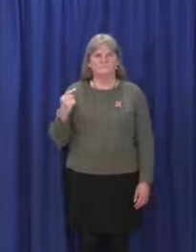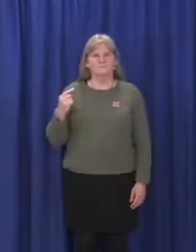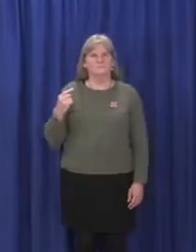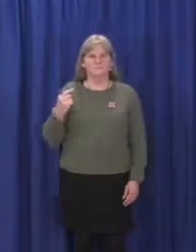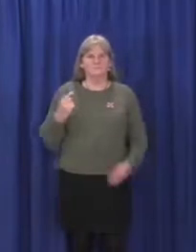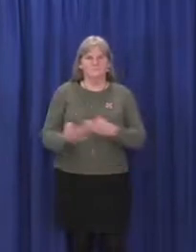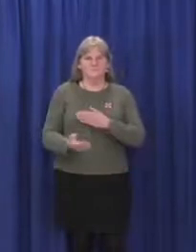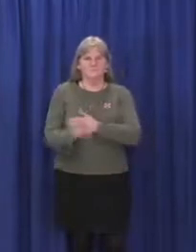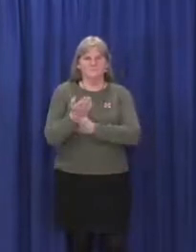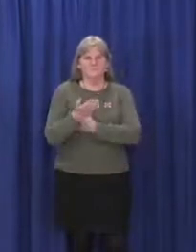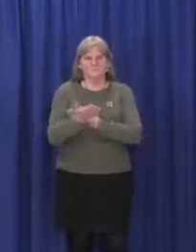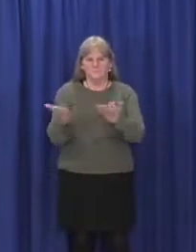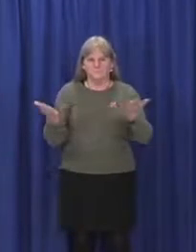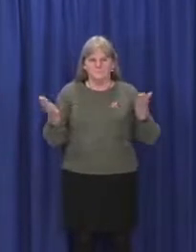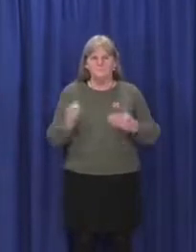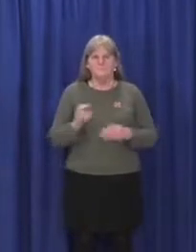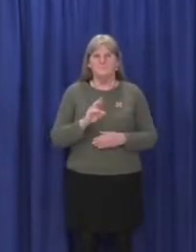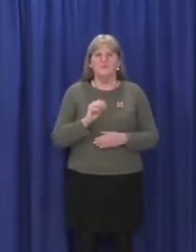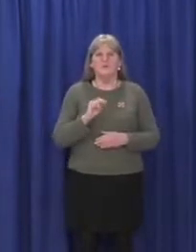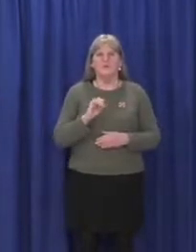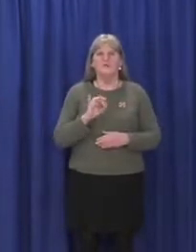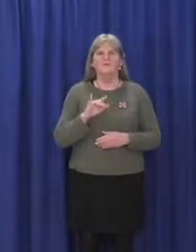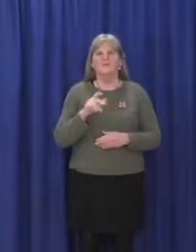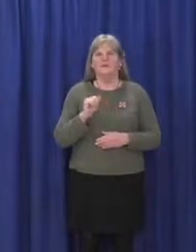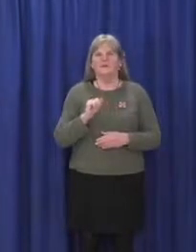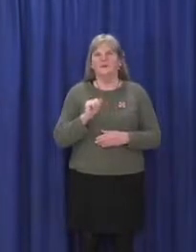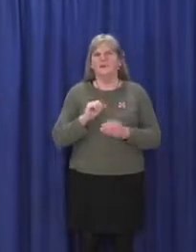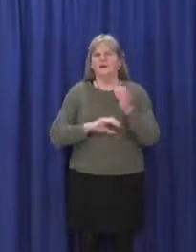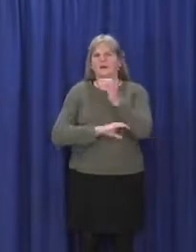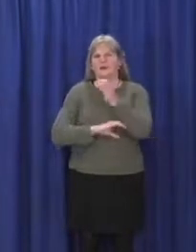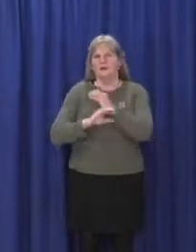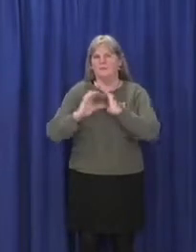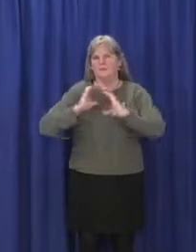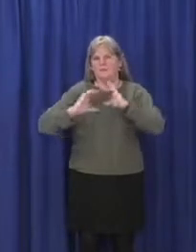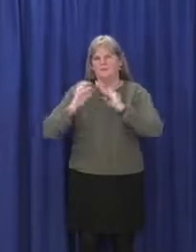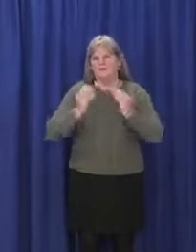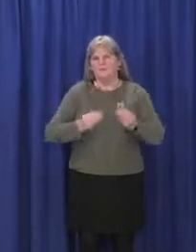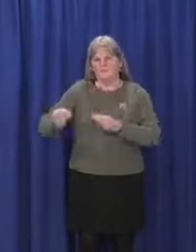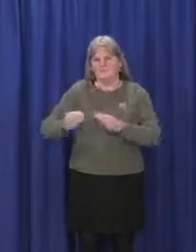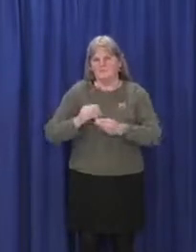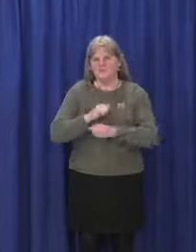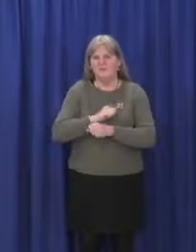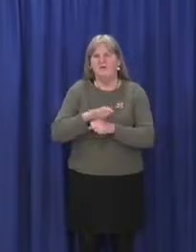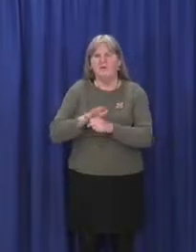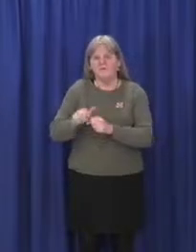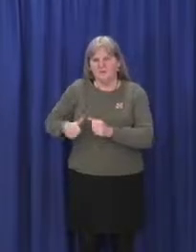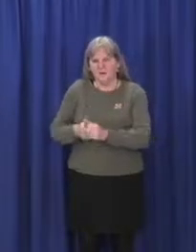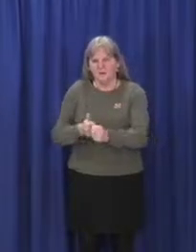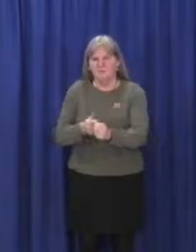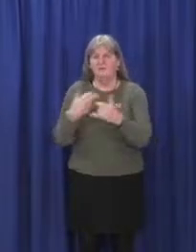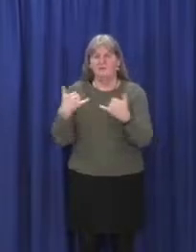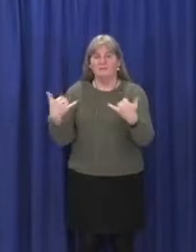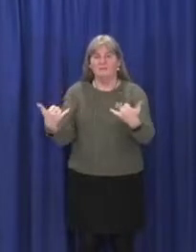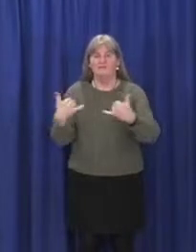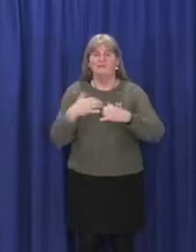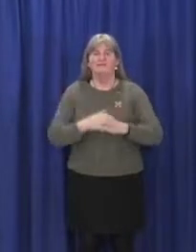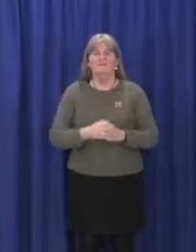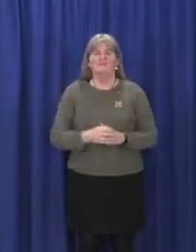Good morning to you all. I'm Renée Francoeur with Cabinet Communications and the moderator for today's COVID-19 update. We are joined today